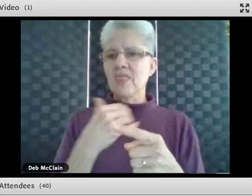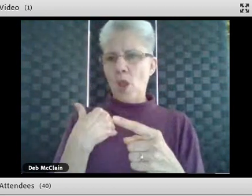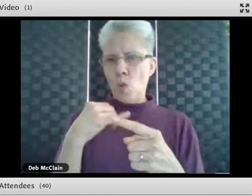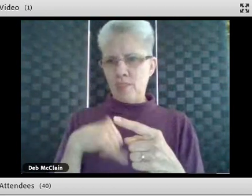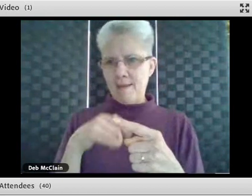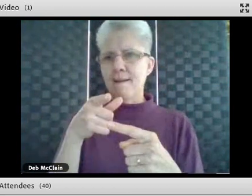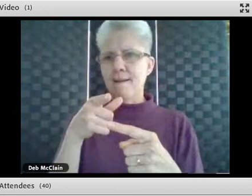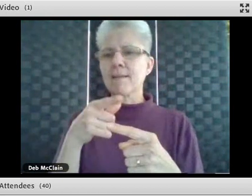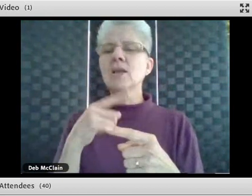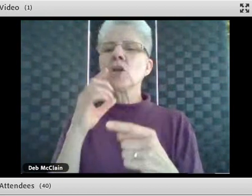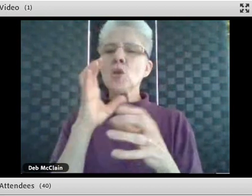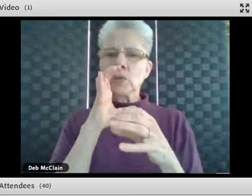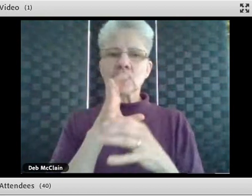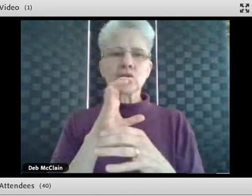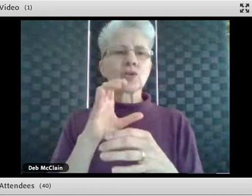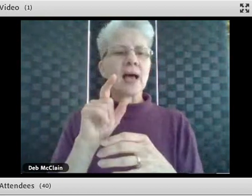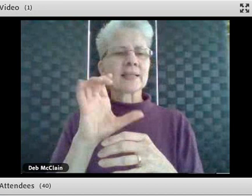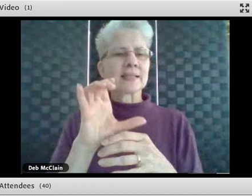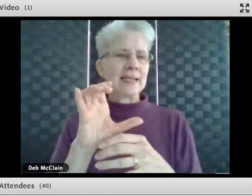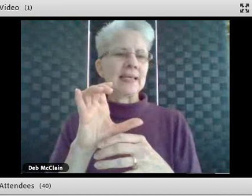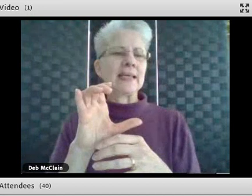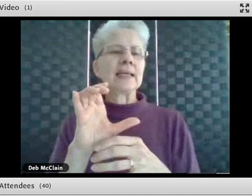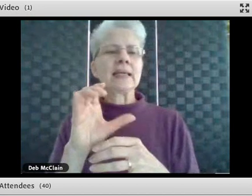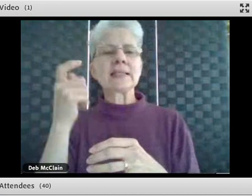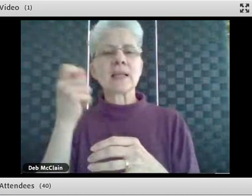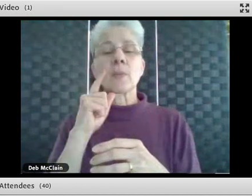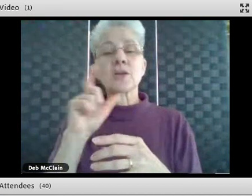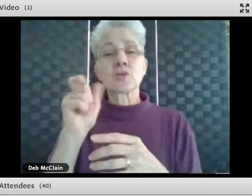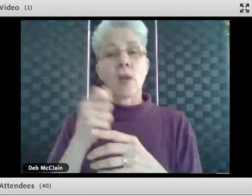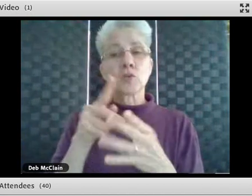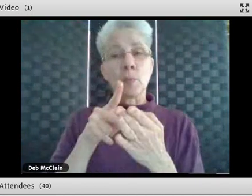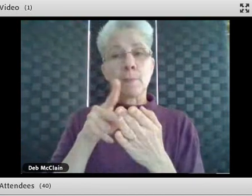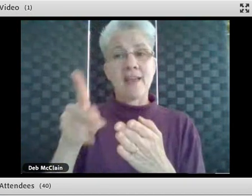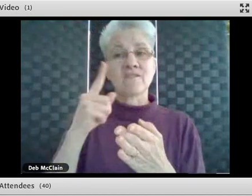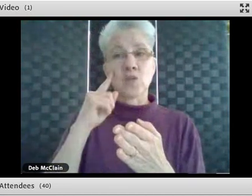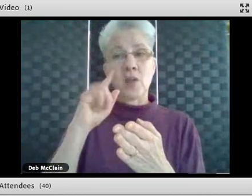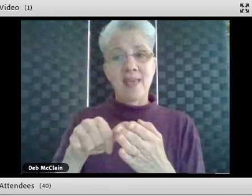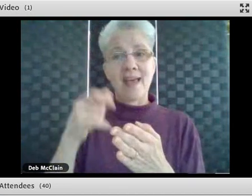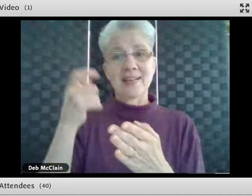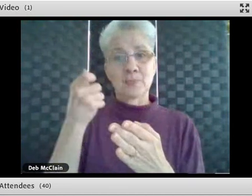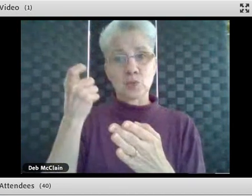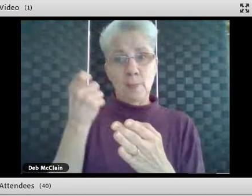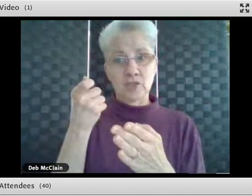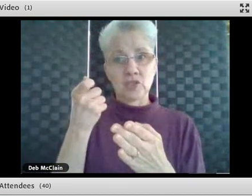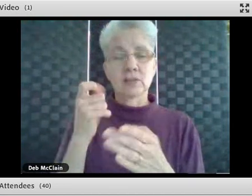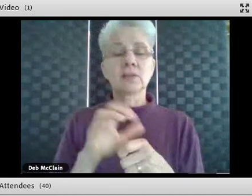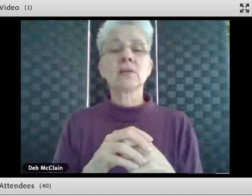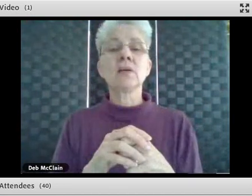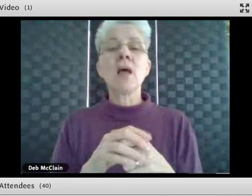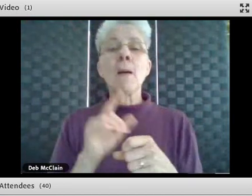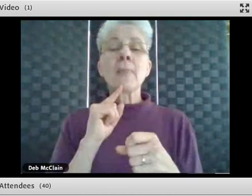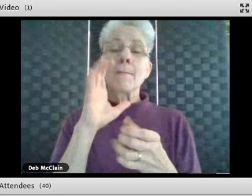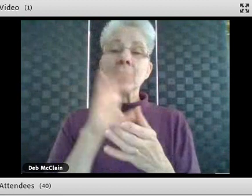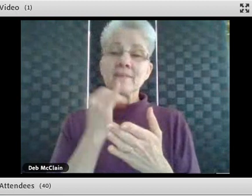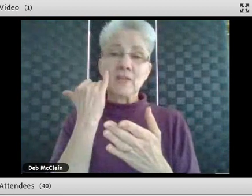We can search and browse LC Subject Headings, but it is subscription-based, so you have to pay for it, though I do believe, if you're curious, they do offer,